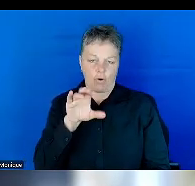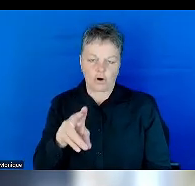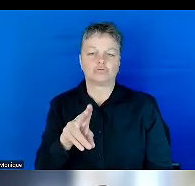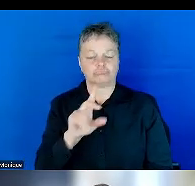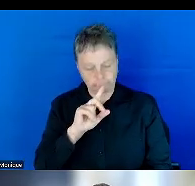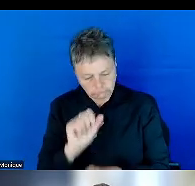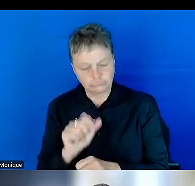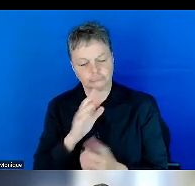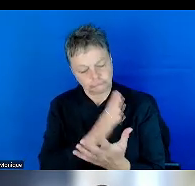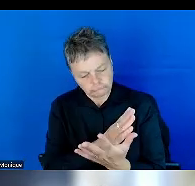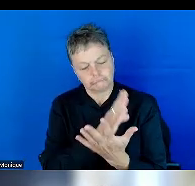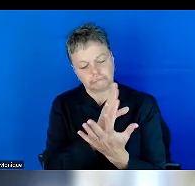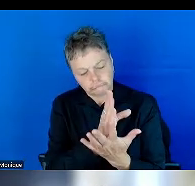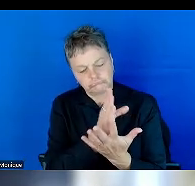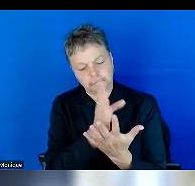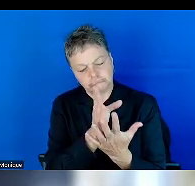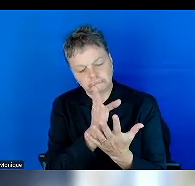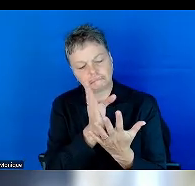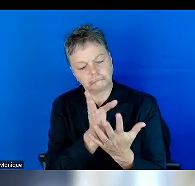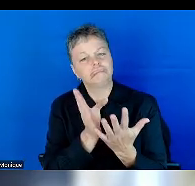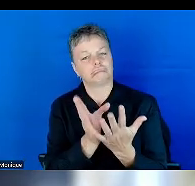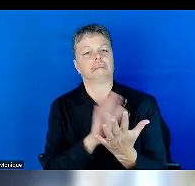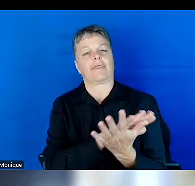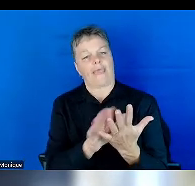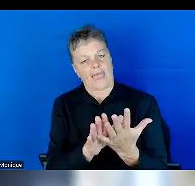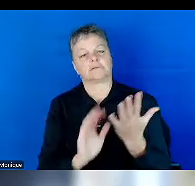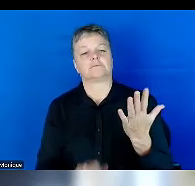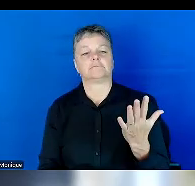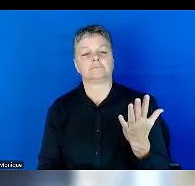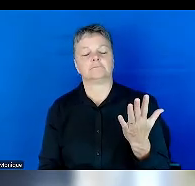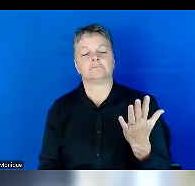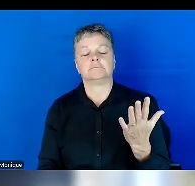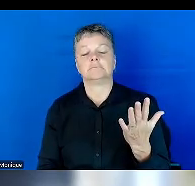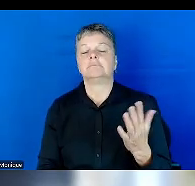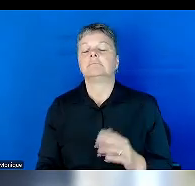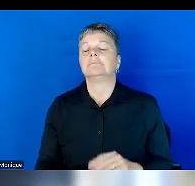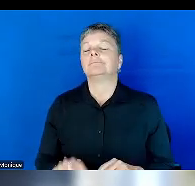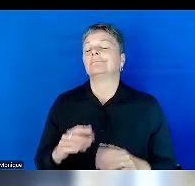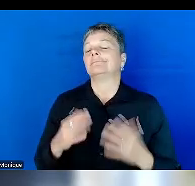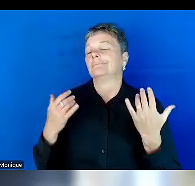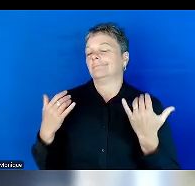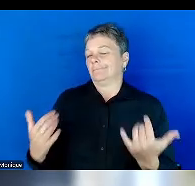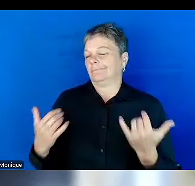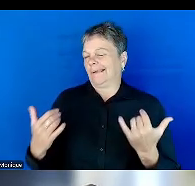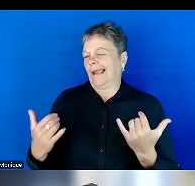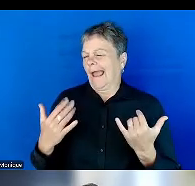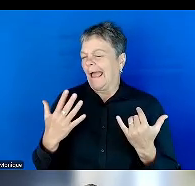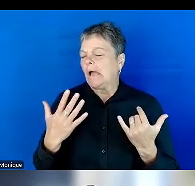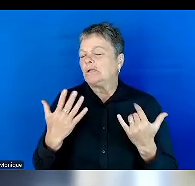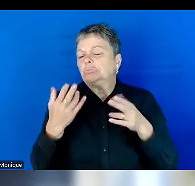a couple of seconds here with uh giving you some examples of what we don't do,